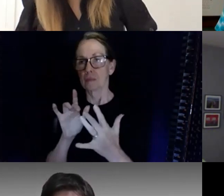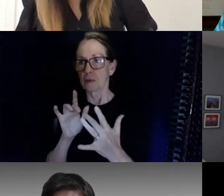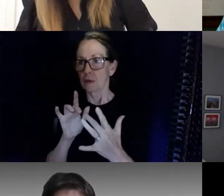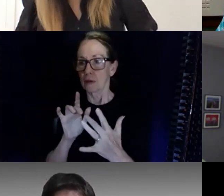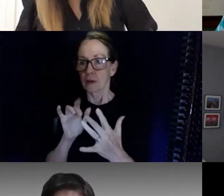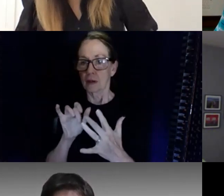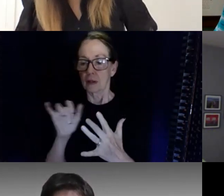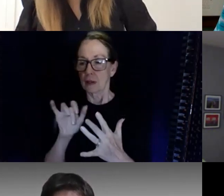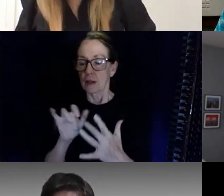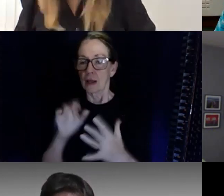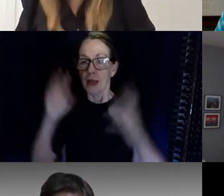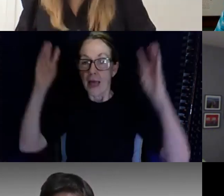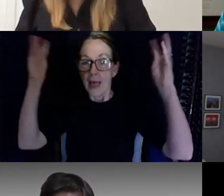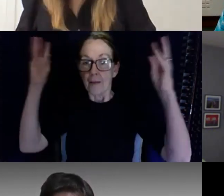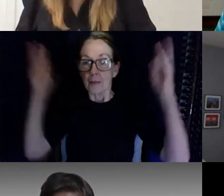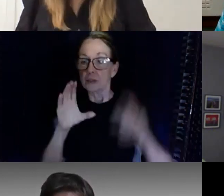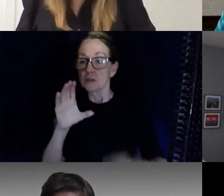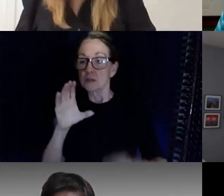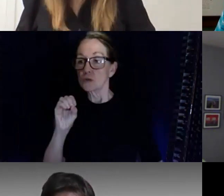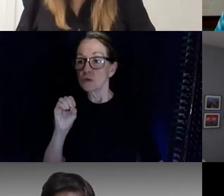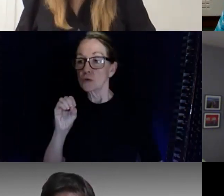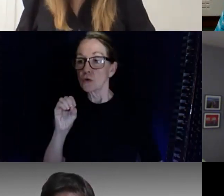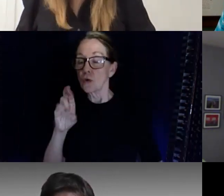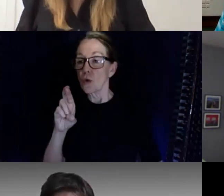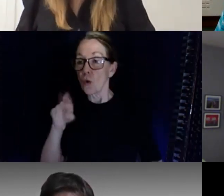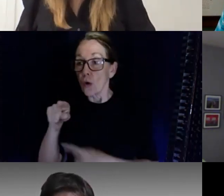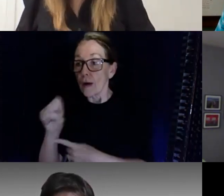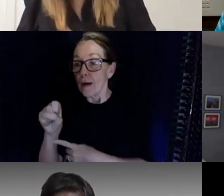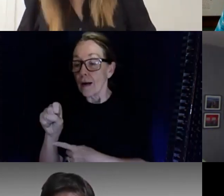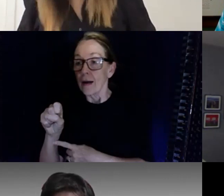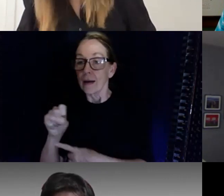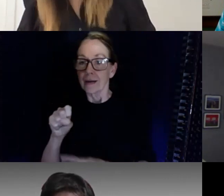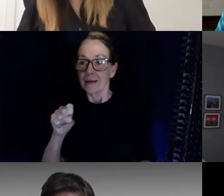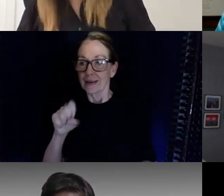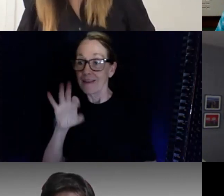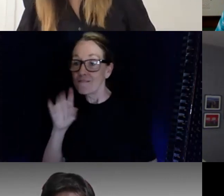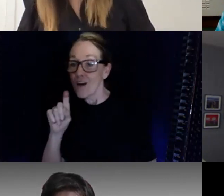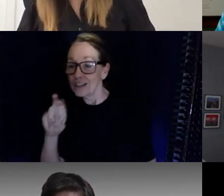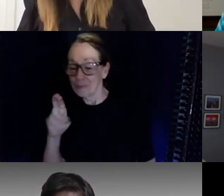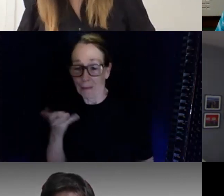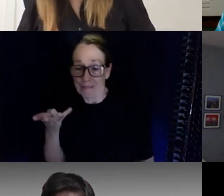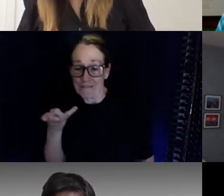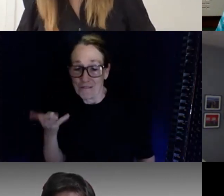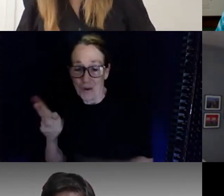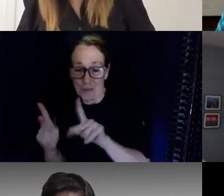I DON'T KNOW IF MIKE WORKED WITH THEM. THAT WOULD BE A BIG ORGANIZATION IN EACH TOWN TO REACH OUT TO.